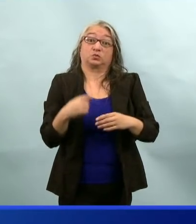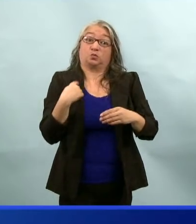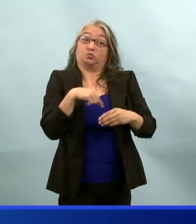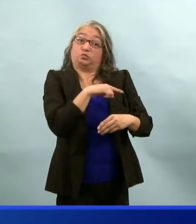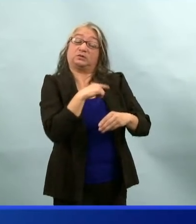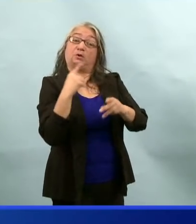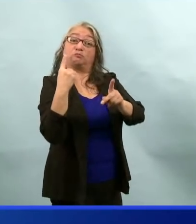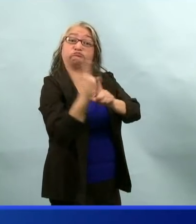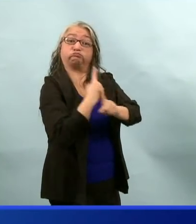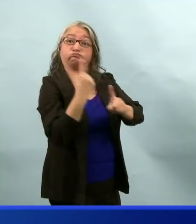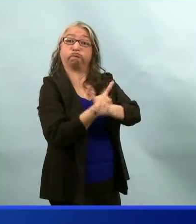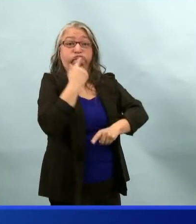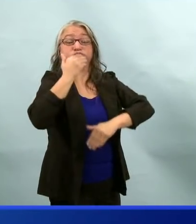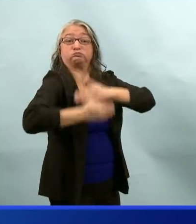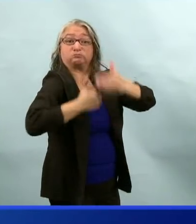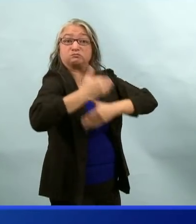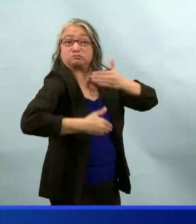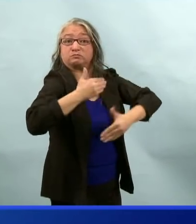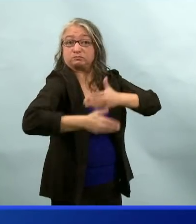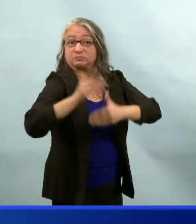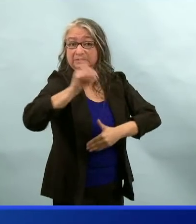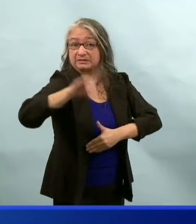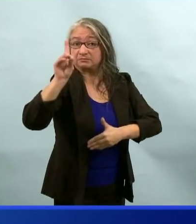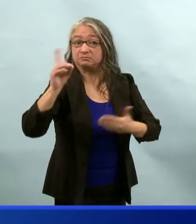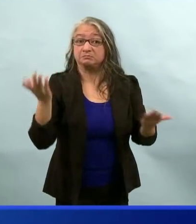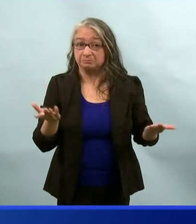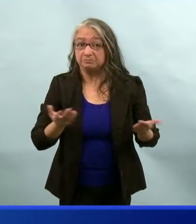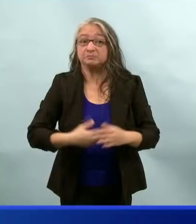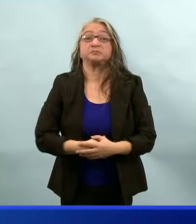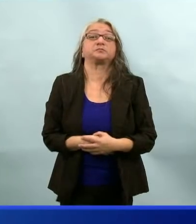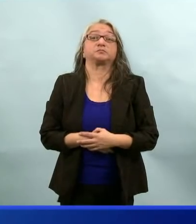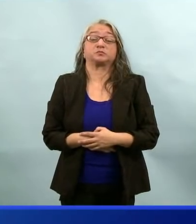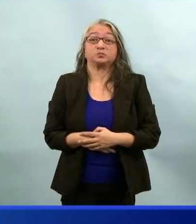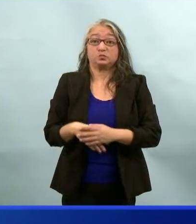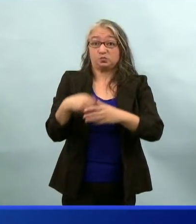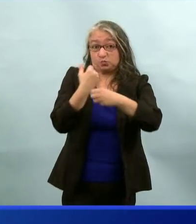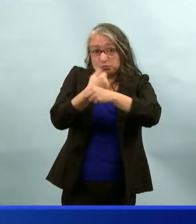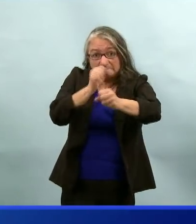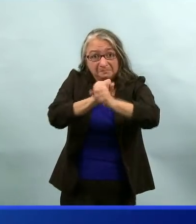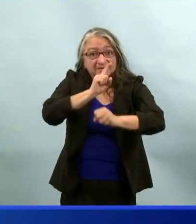we're taking some extra measures here in relation to case and contact manager as well to ensure